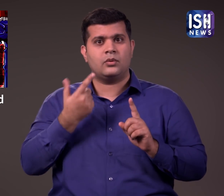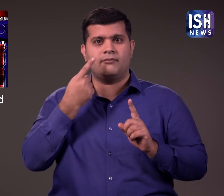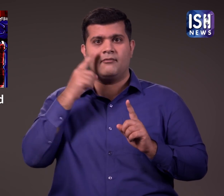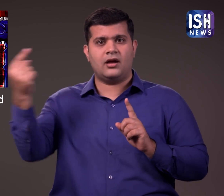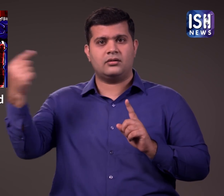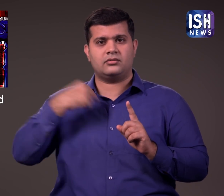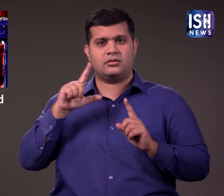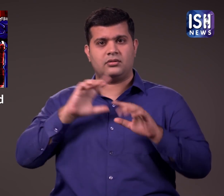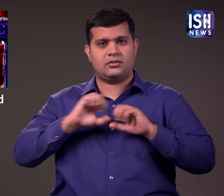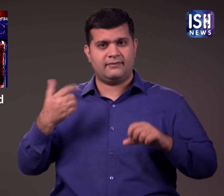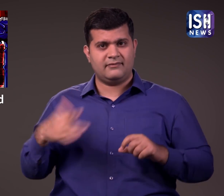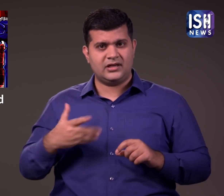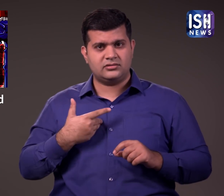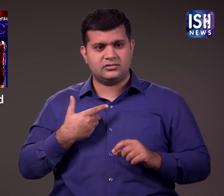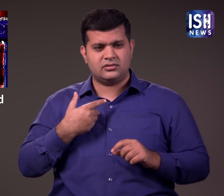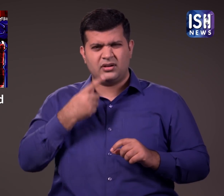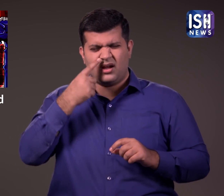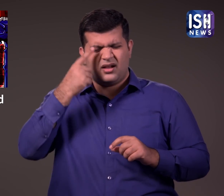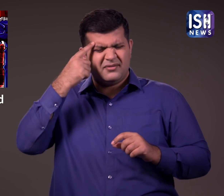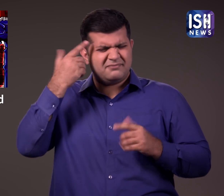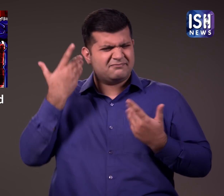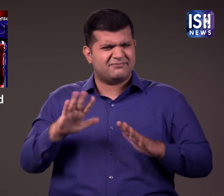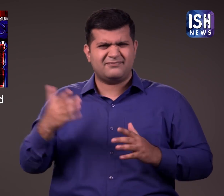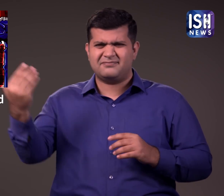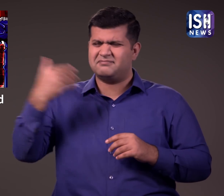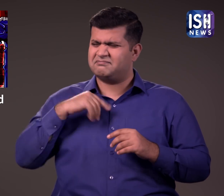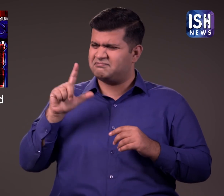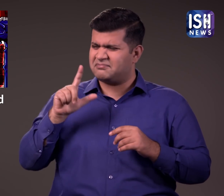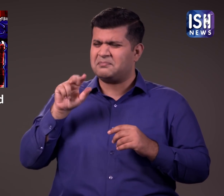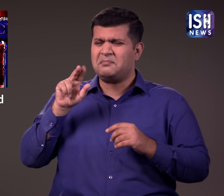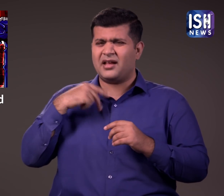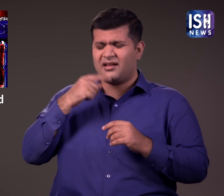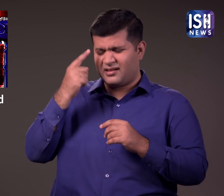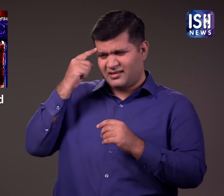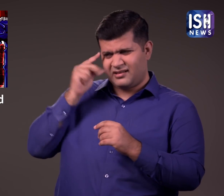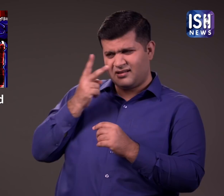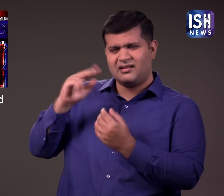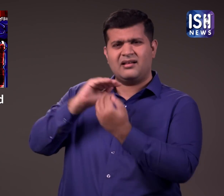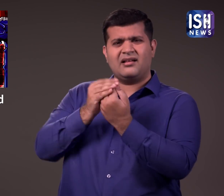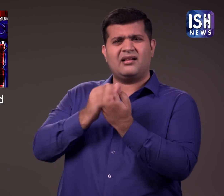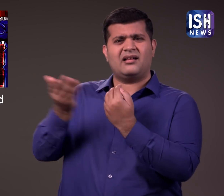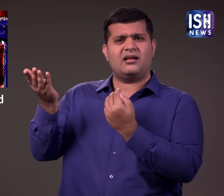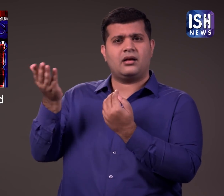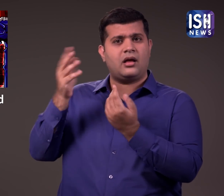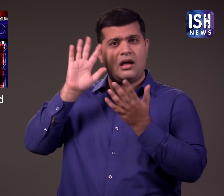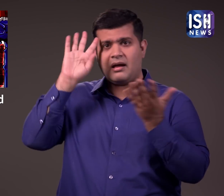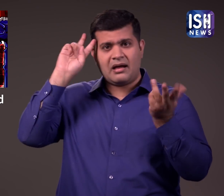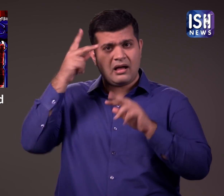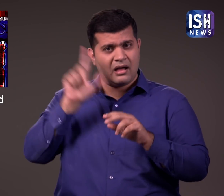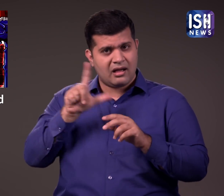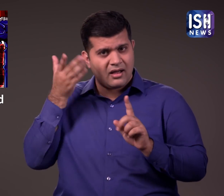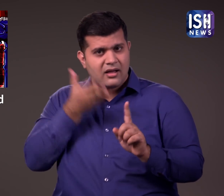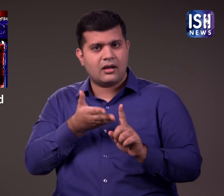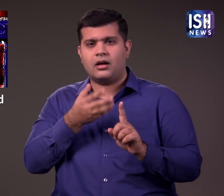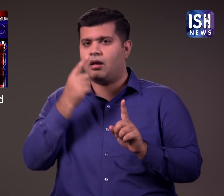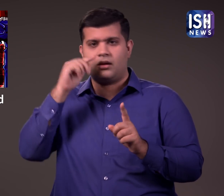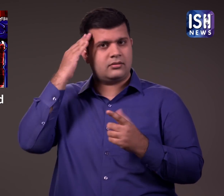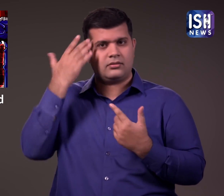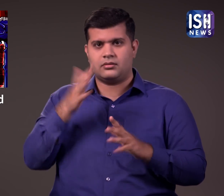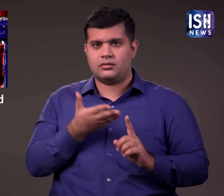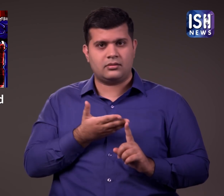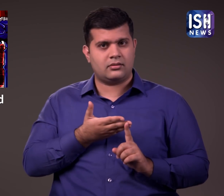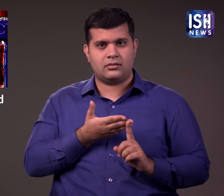When her father had raped her she thought it was a form of love. However now she realised it wasn't.